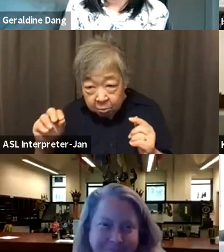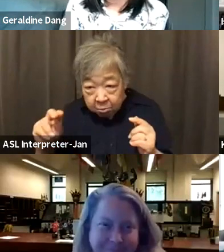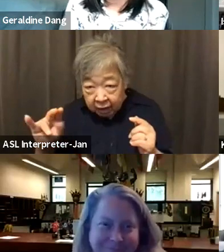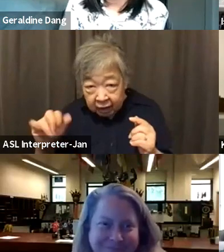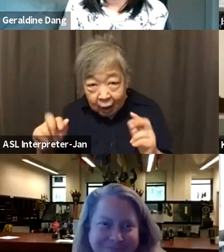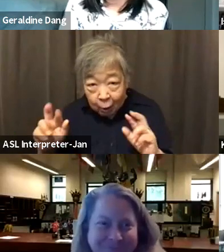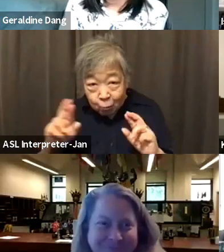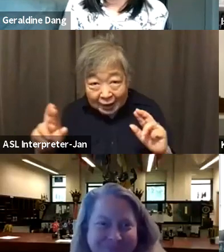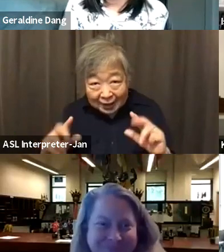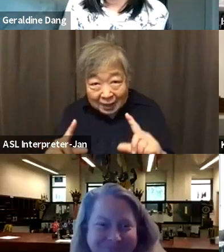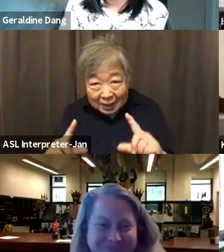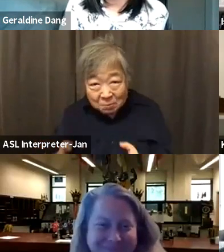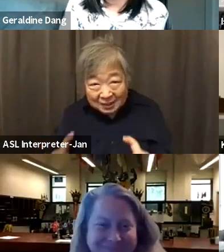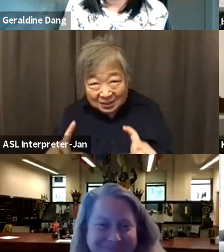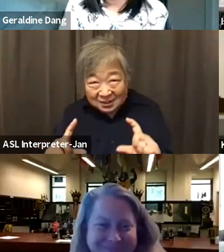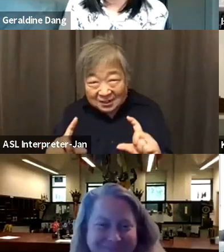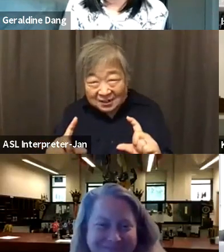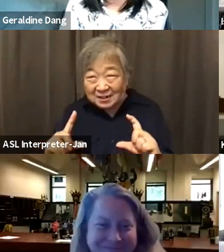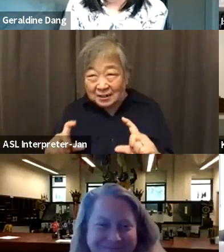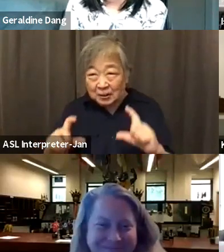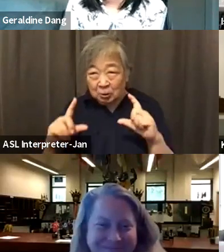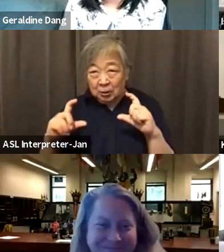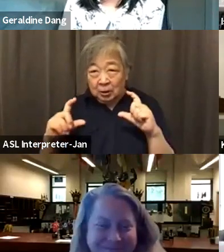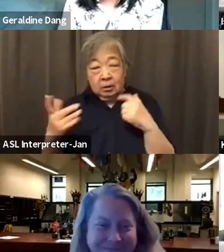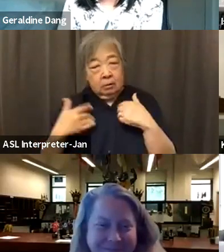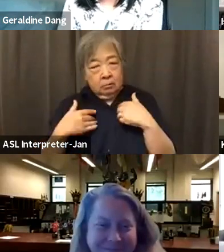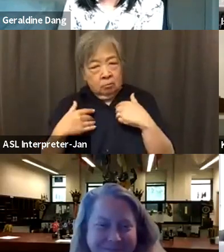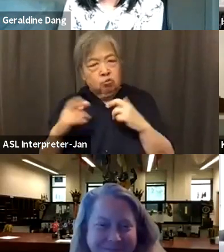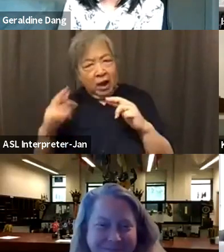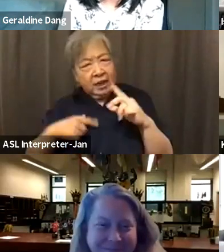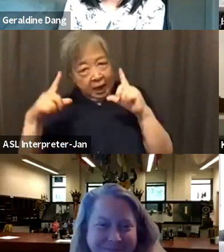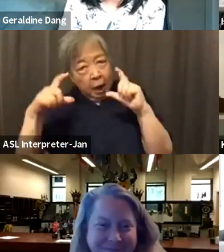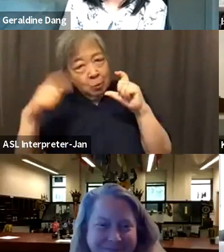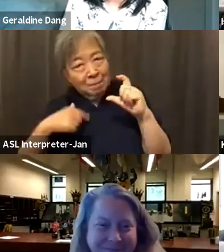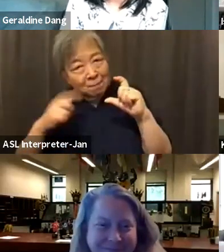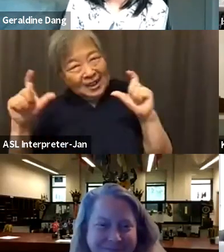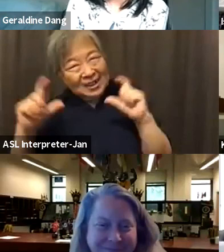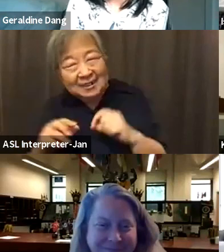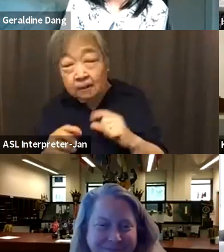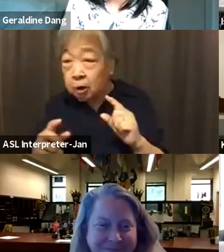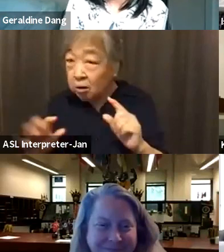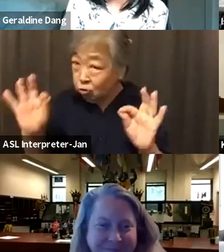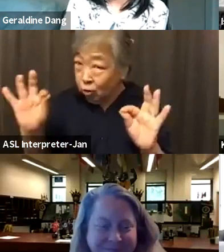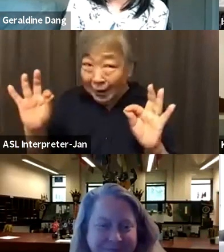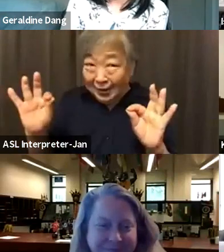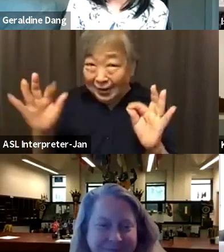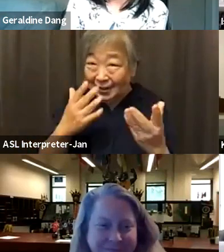Camera is ready to go. All right, great, all right. Great screen shot.